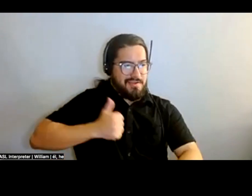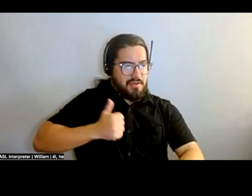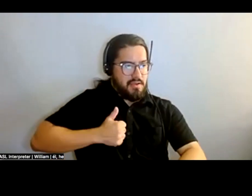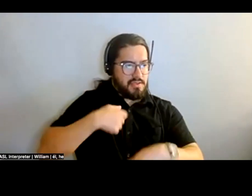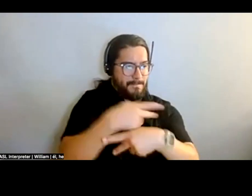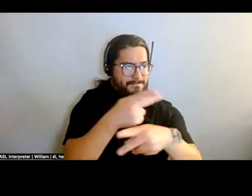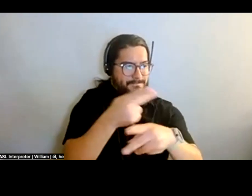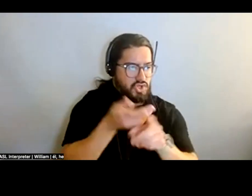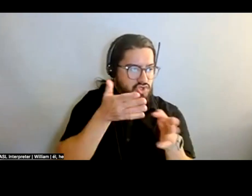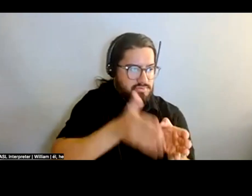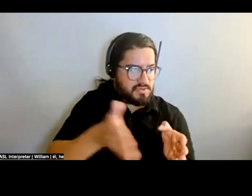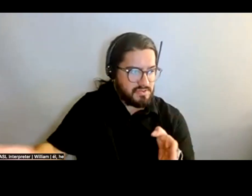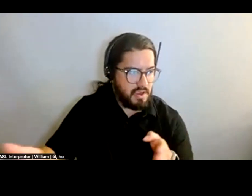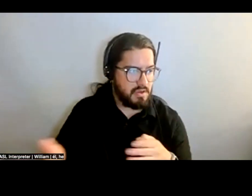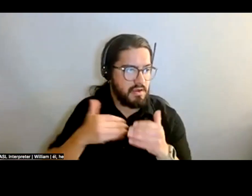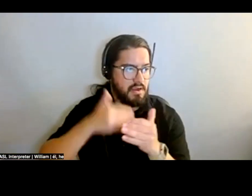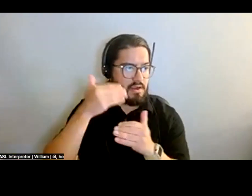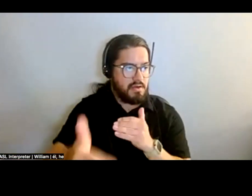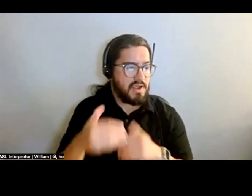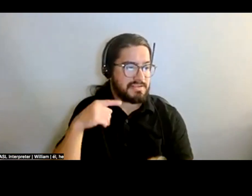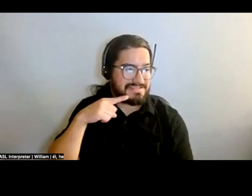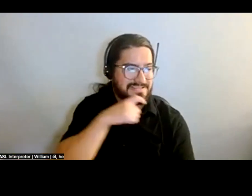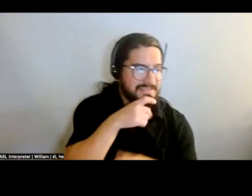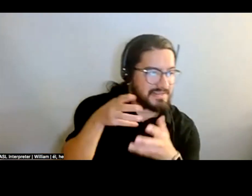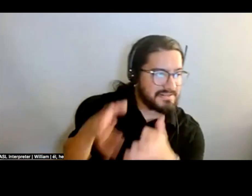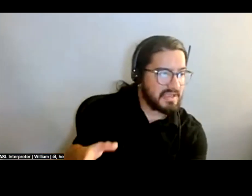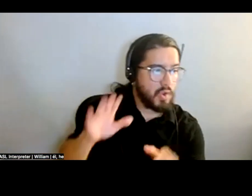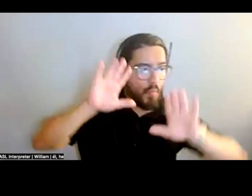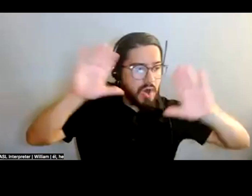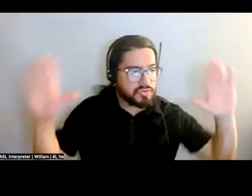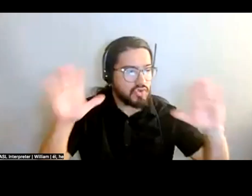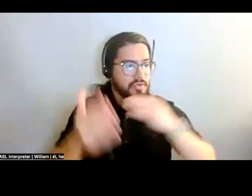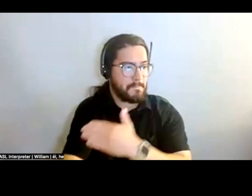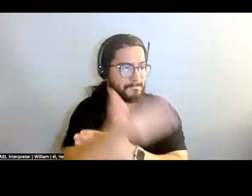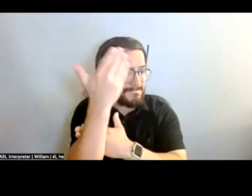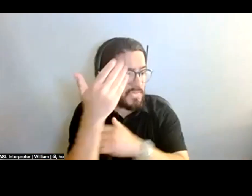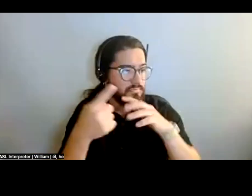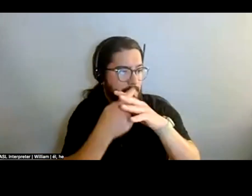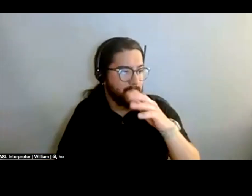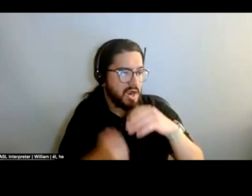as from the TV, Miss Venezuela’s music announces a new dawn